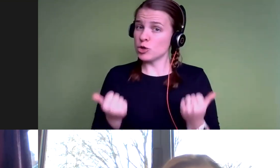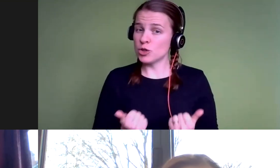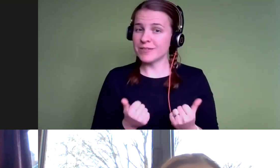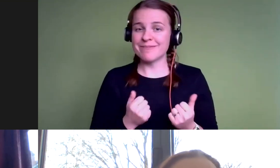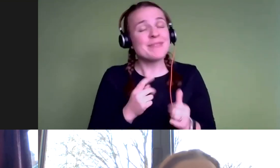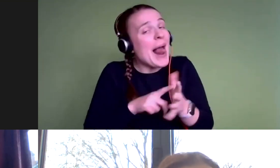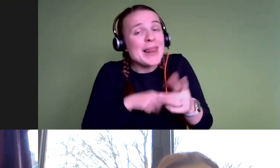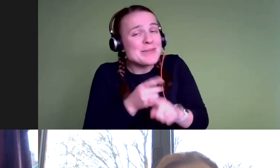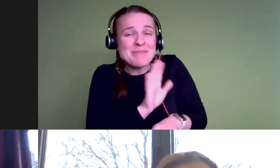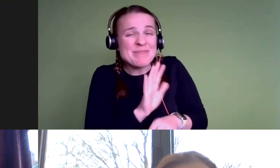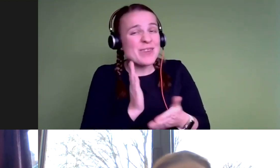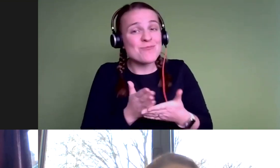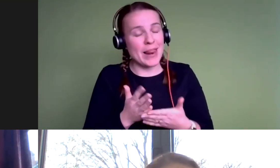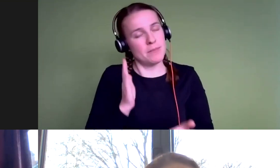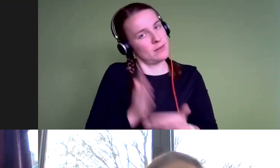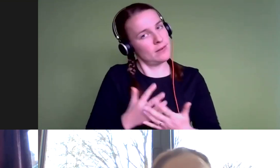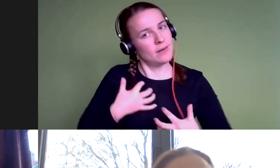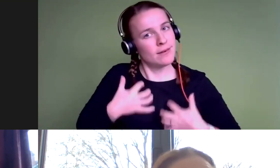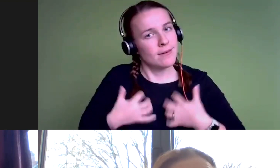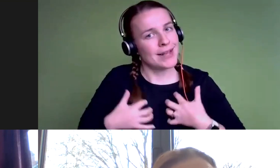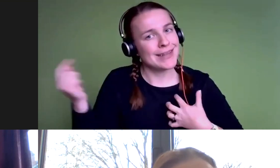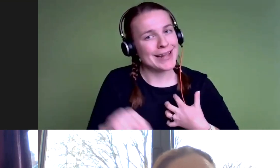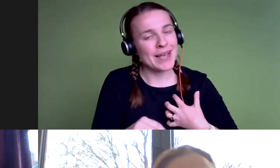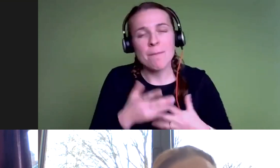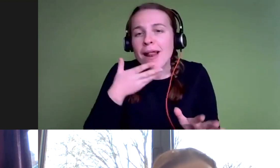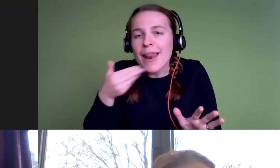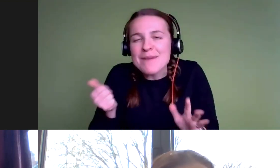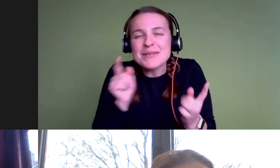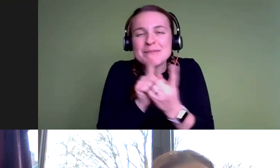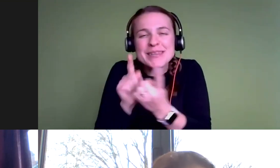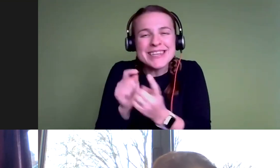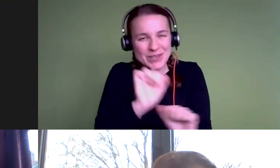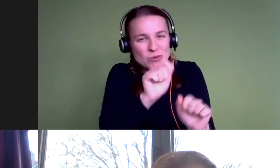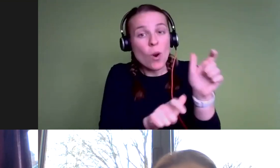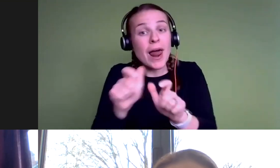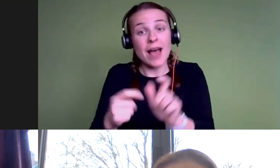Absolutely for top thank you so much Alex. It was lovely, before we